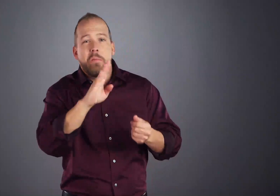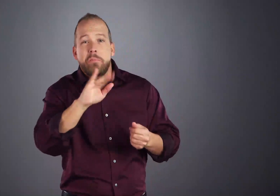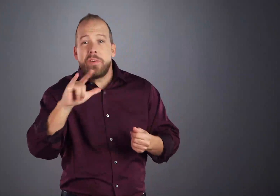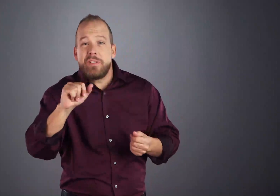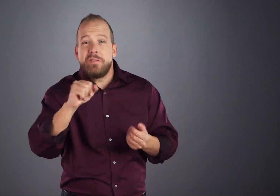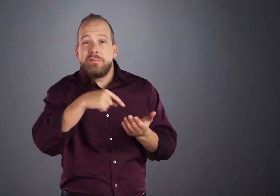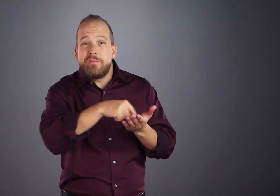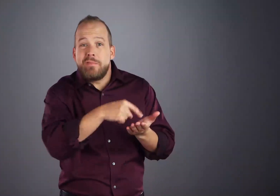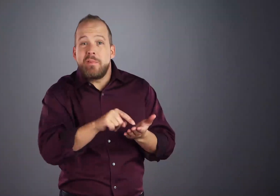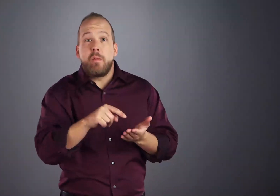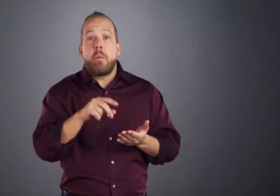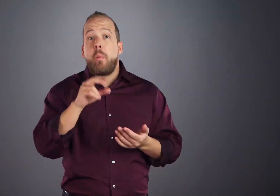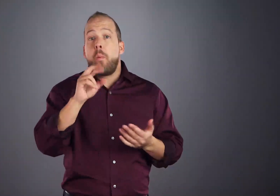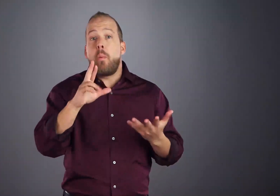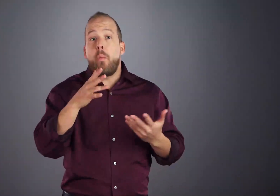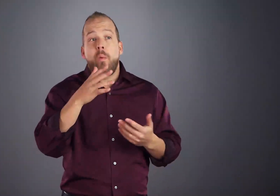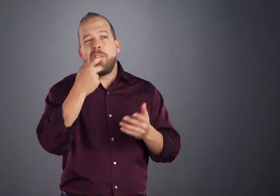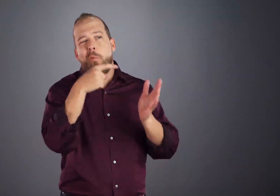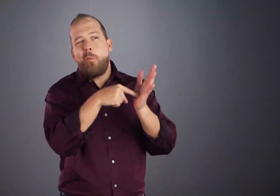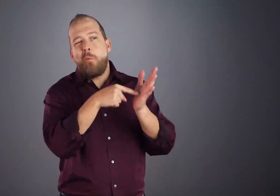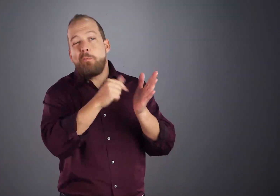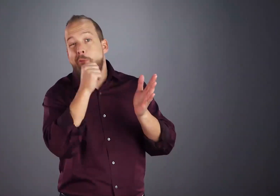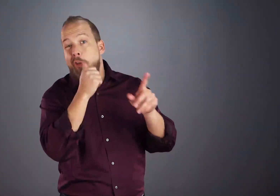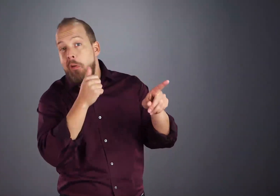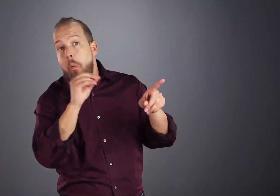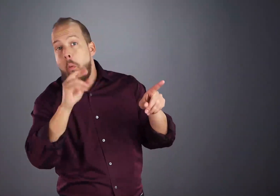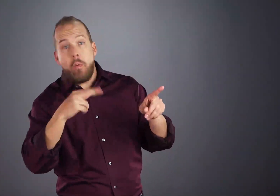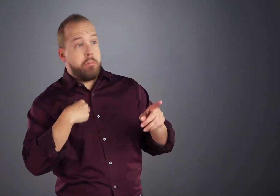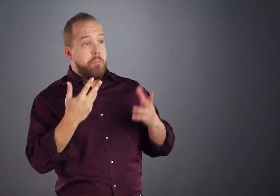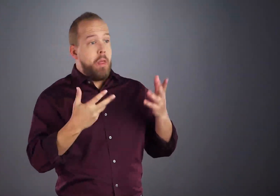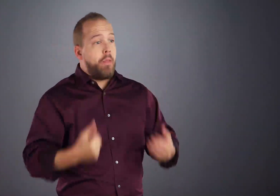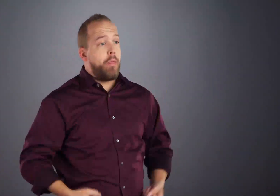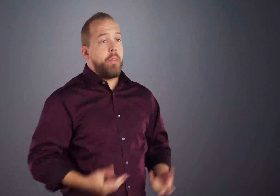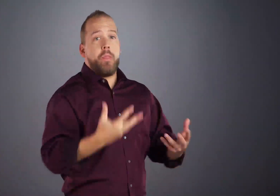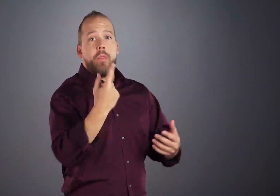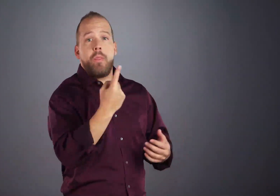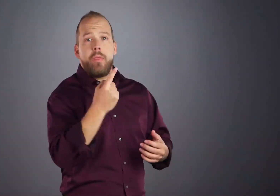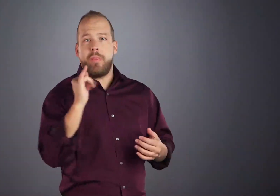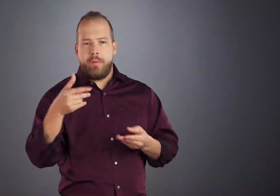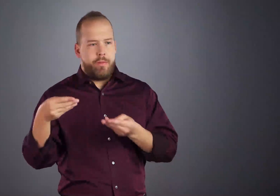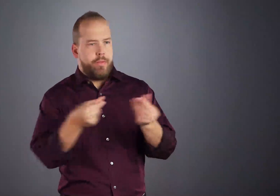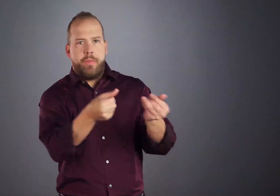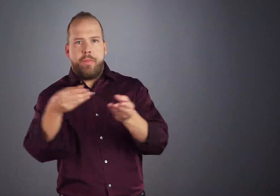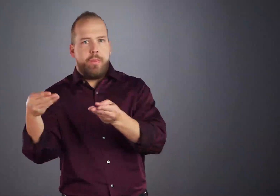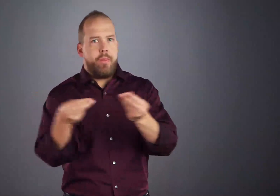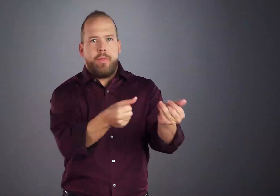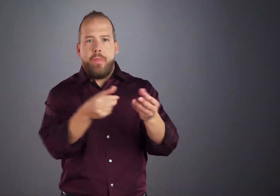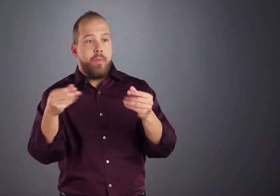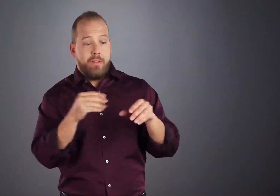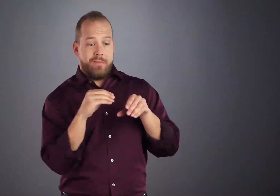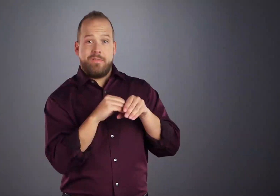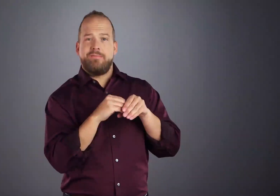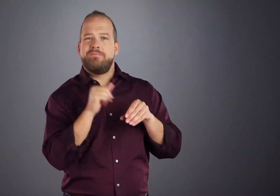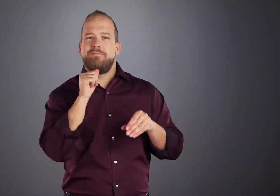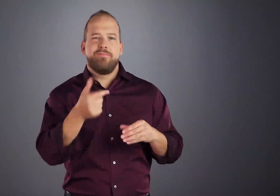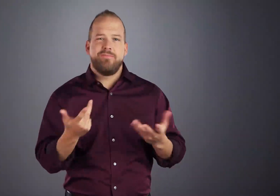This went on endlessly, and I began to waken very early in the morning shaking violently.